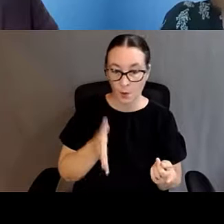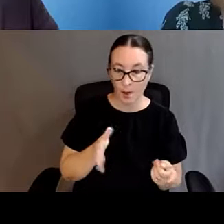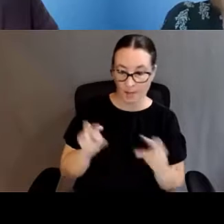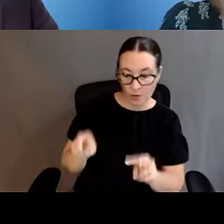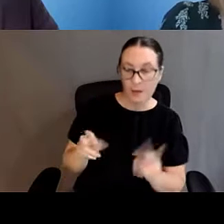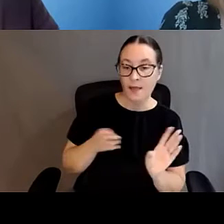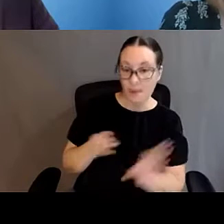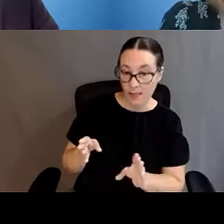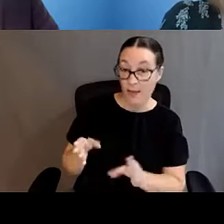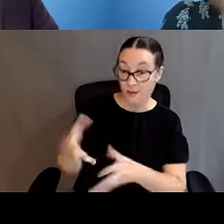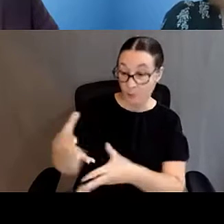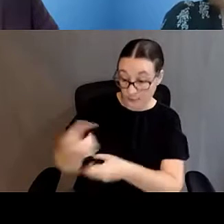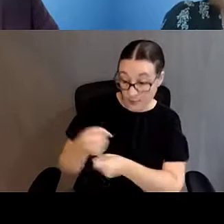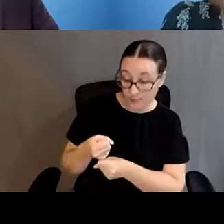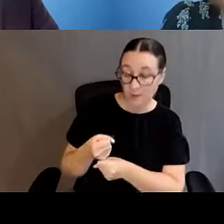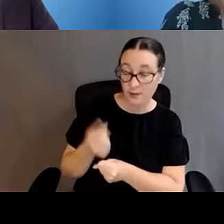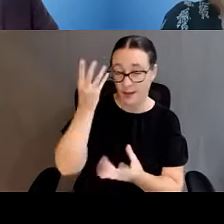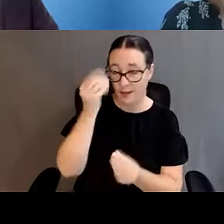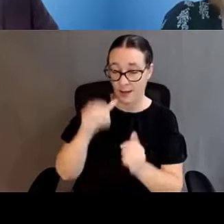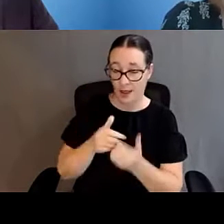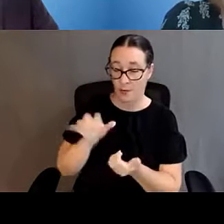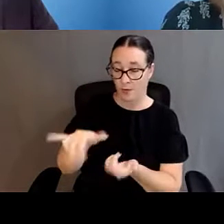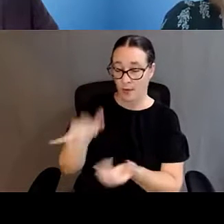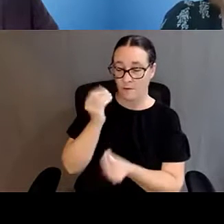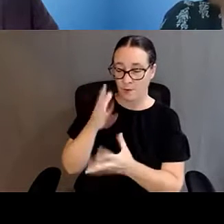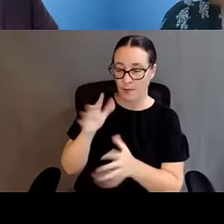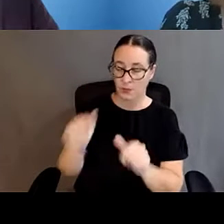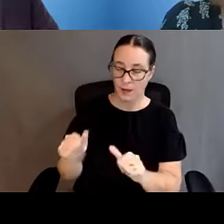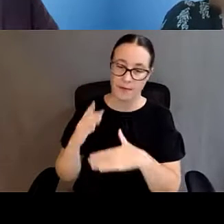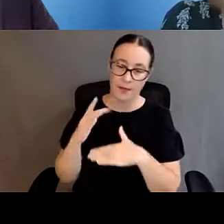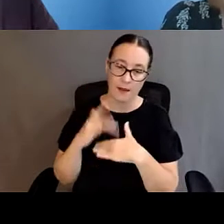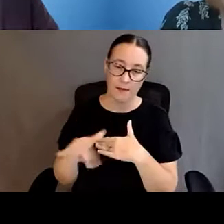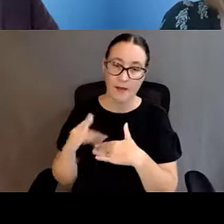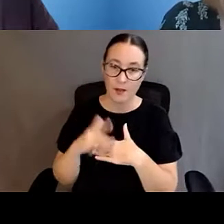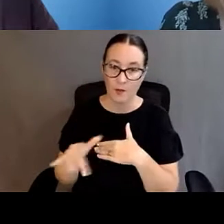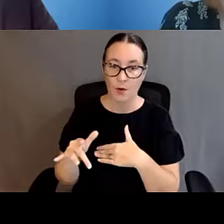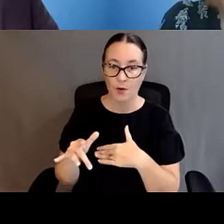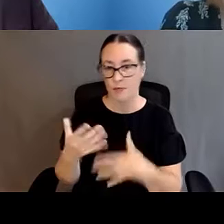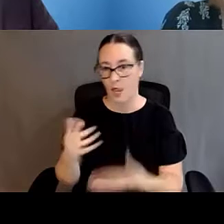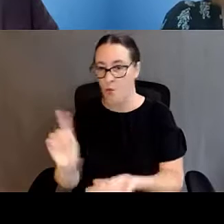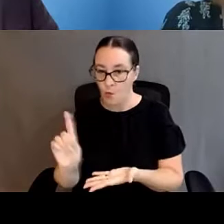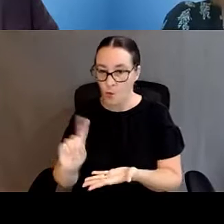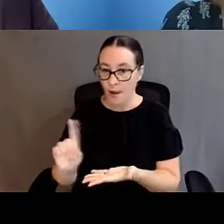and thinking about how that information can be made available and where would make the most sense to do that,